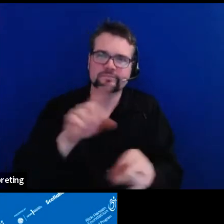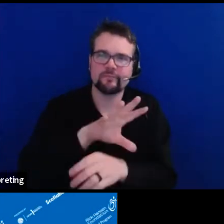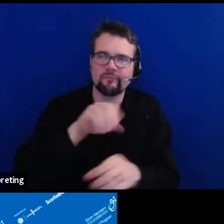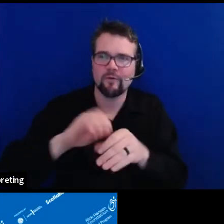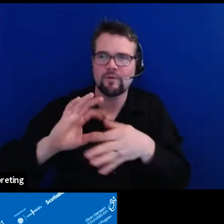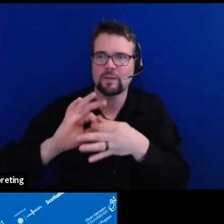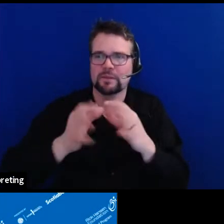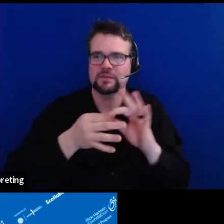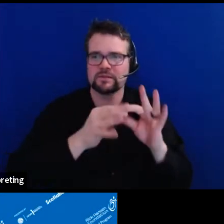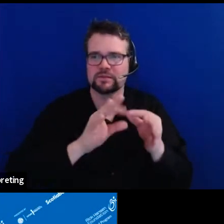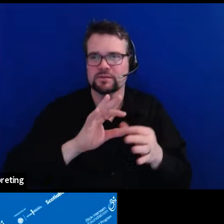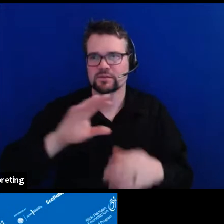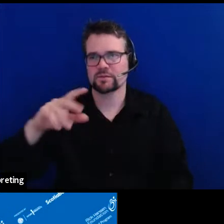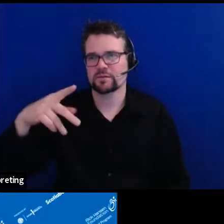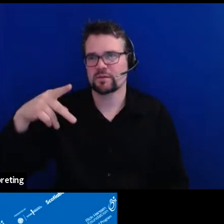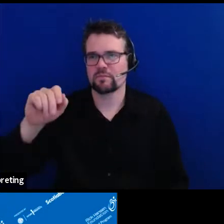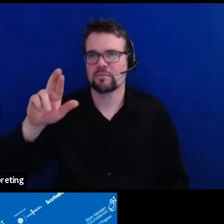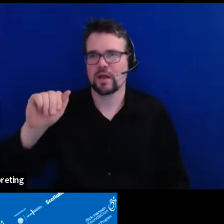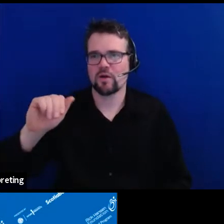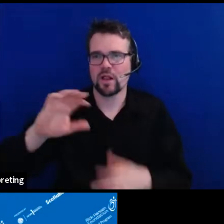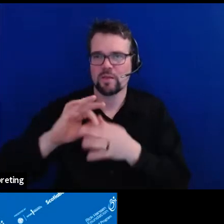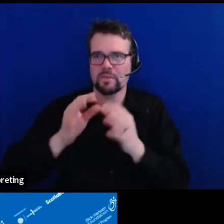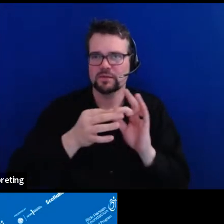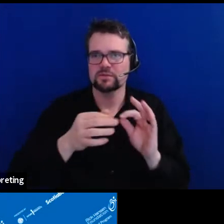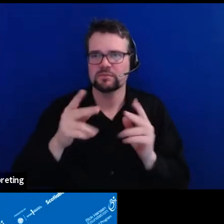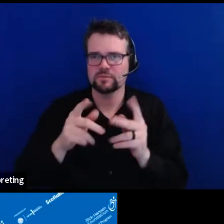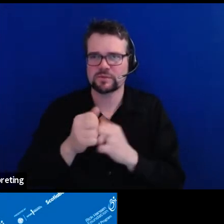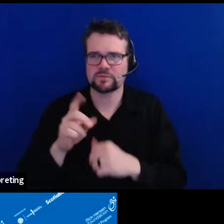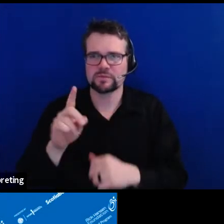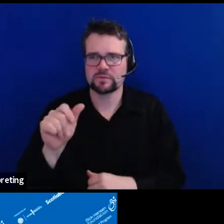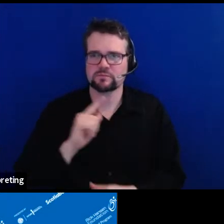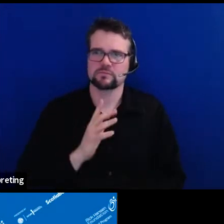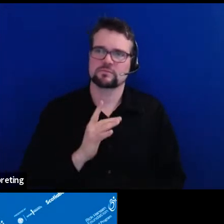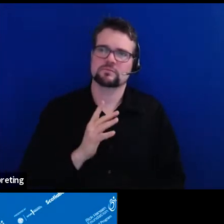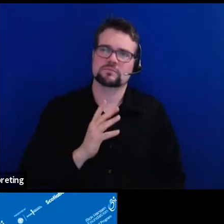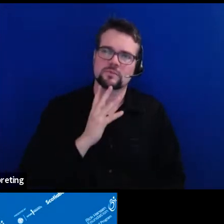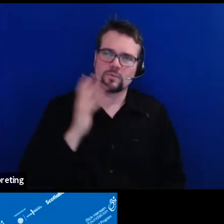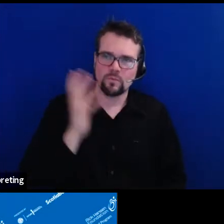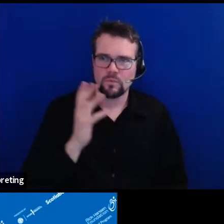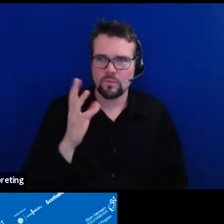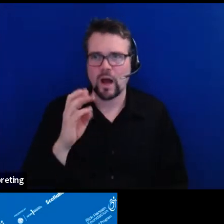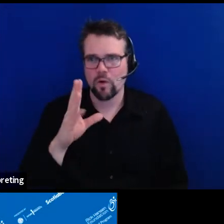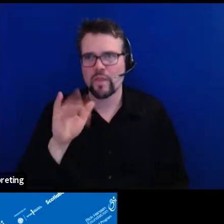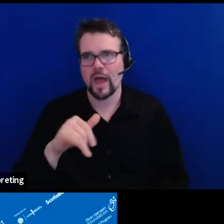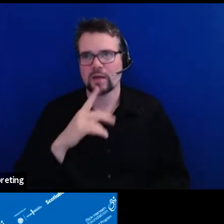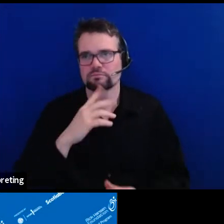EXPERIENCE AND, LIKE, MIND BOGGLING. BUT I WOULD HAVE TO SAY -- AND THAT WOULD BE ONE.